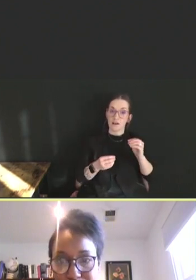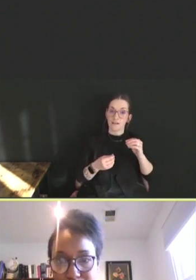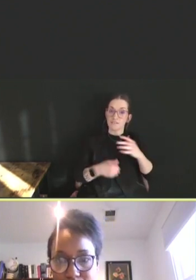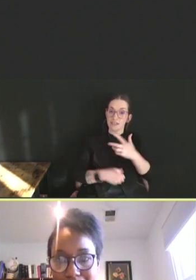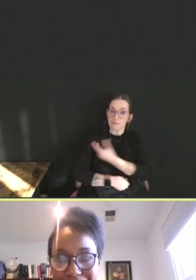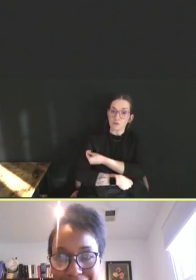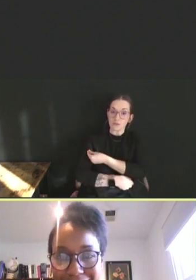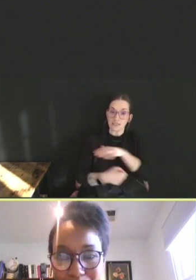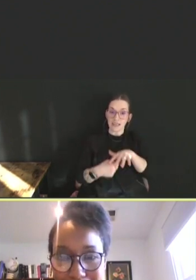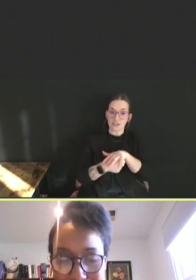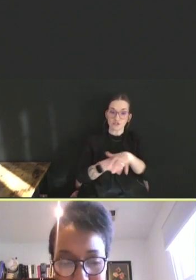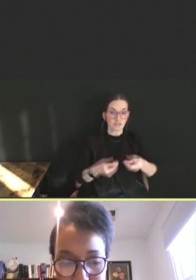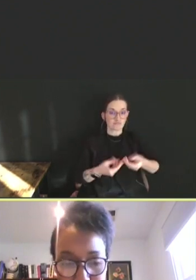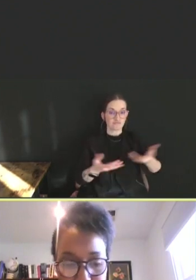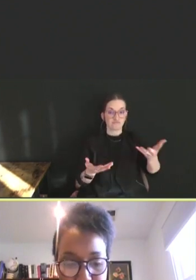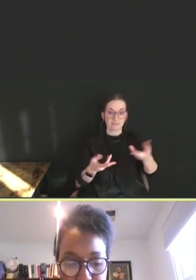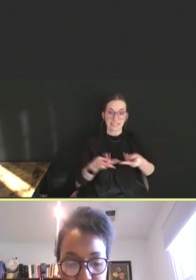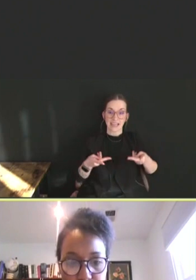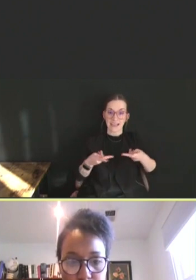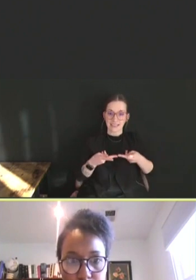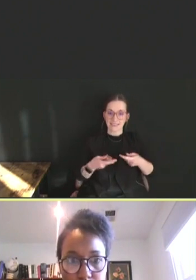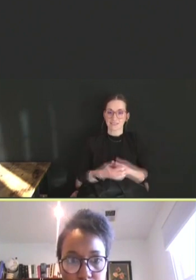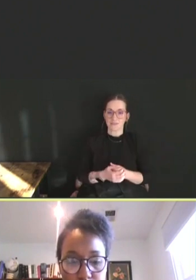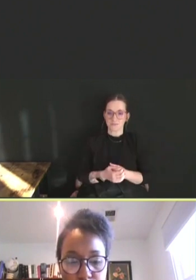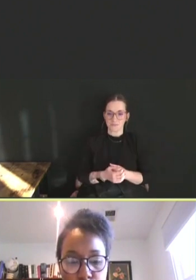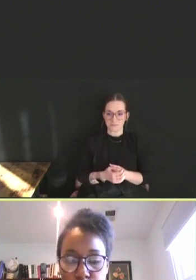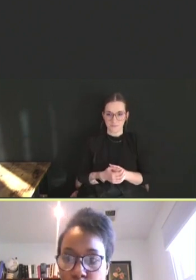Next slide, please.